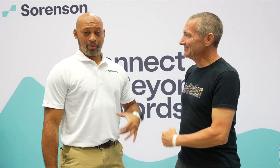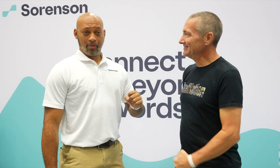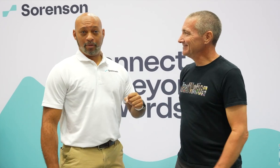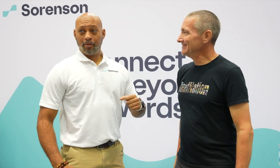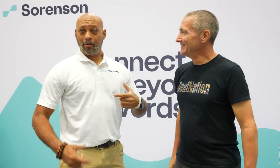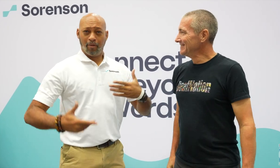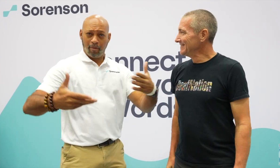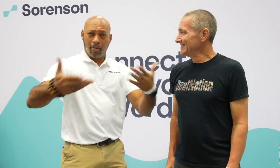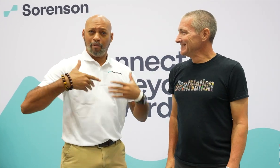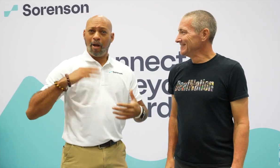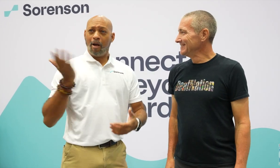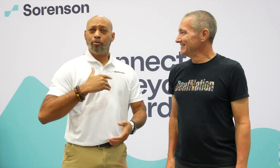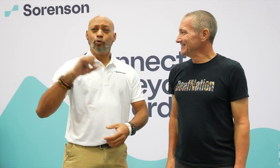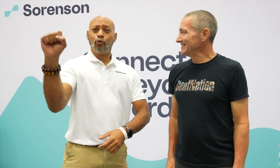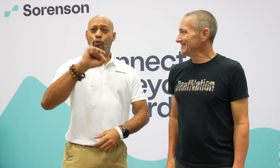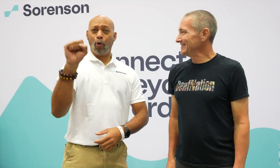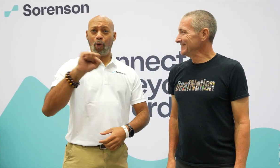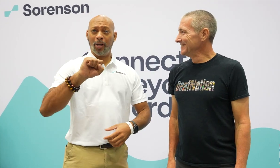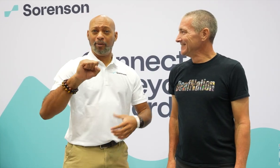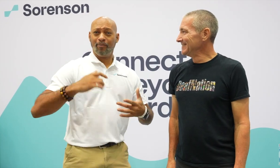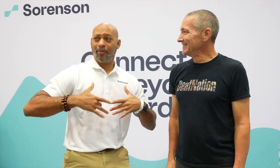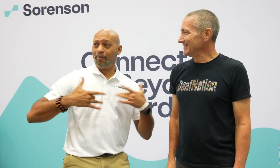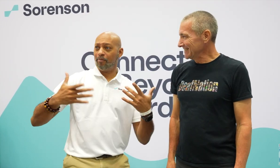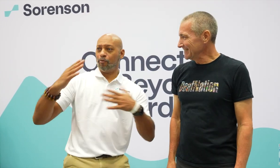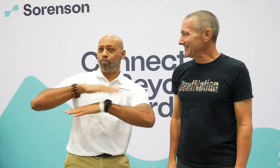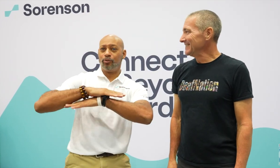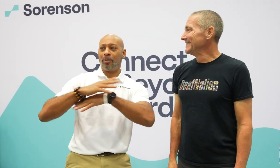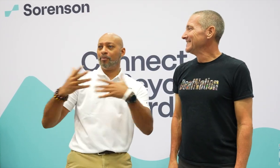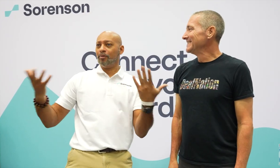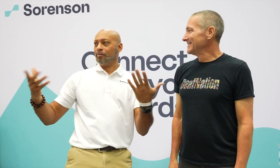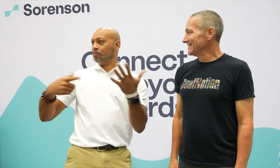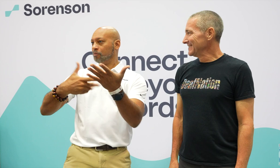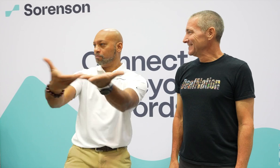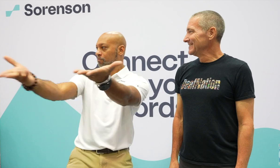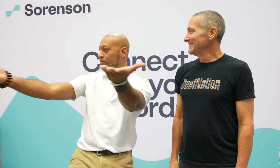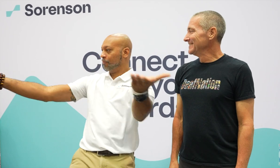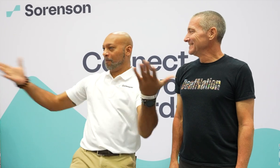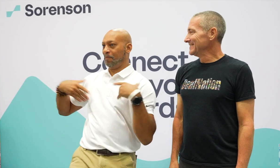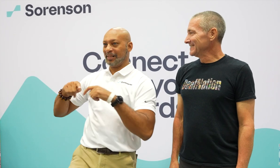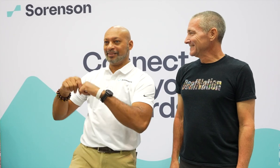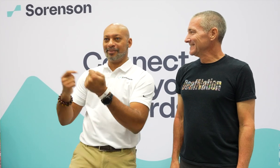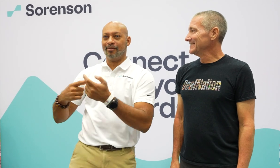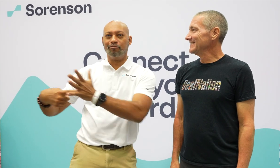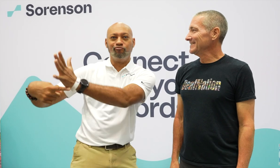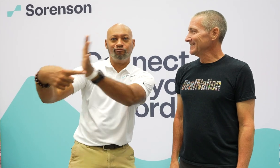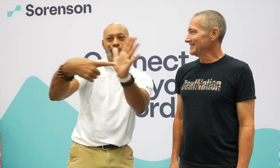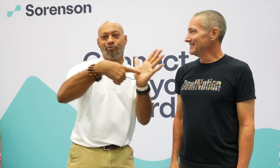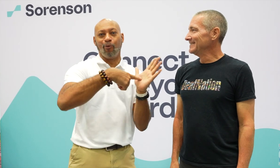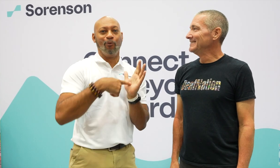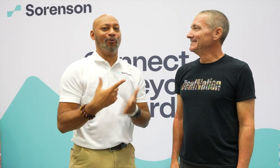Yes, welcome to the Sorenson booth. Take a look at my team here.